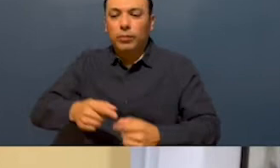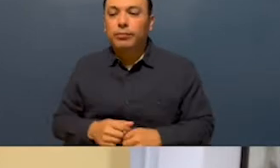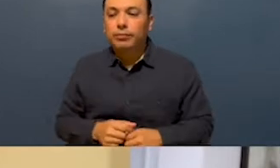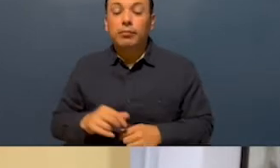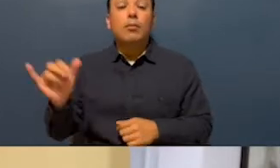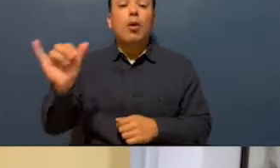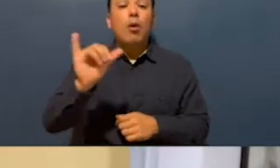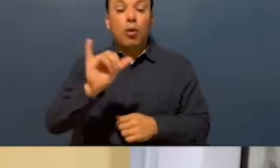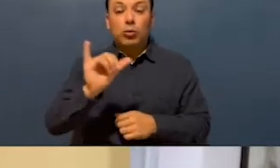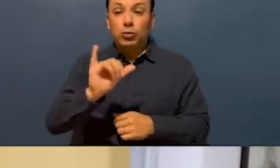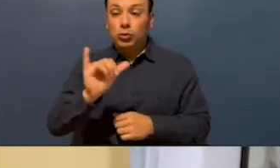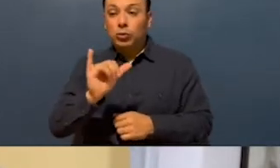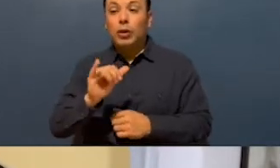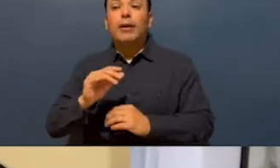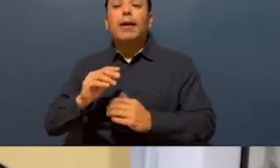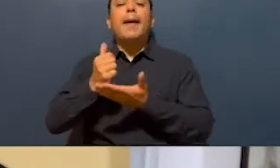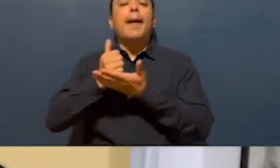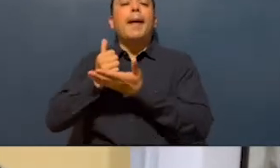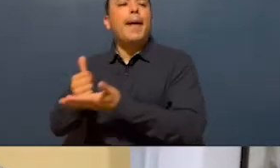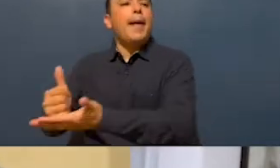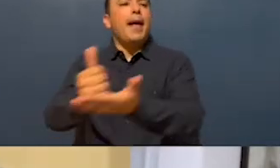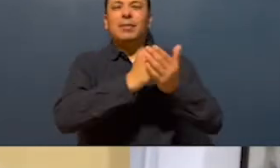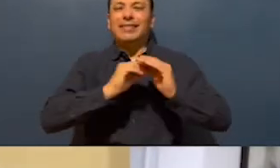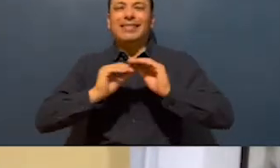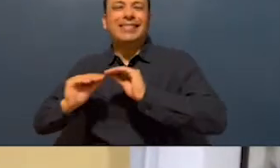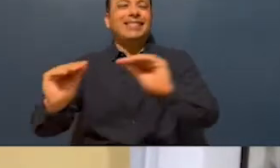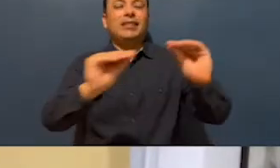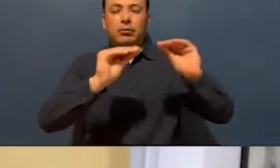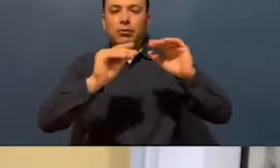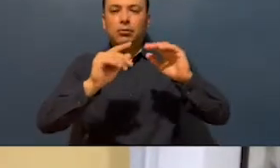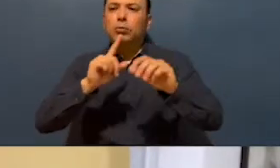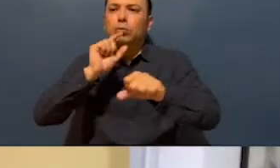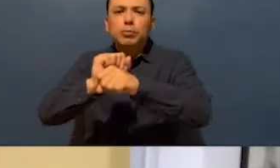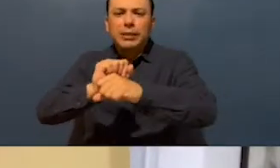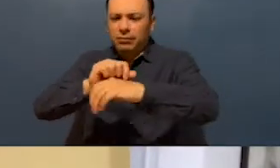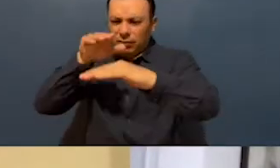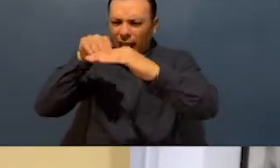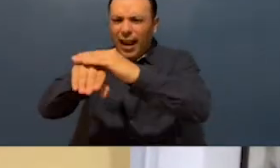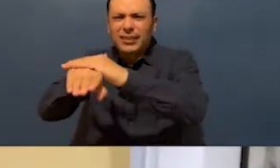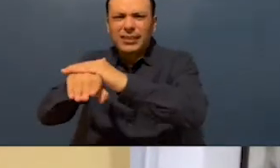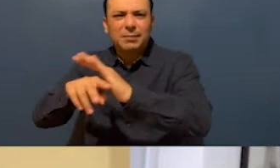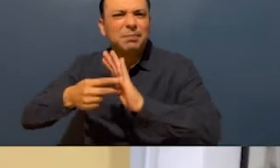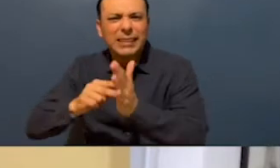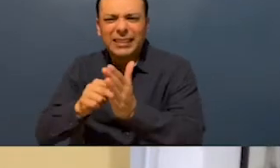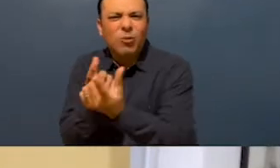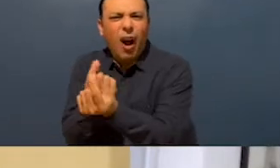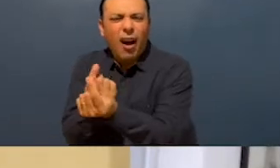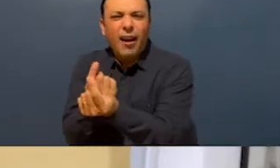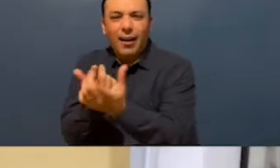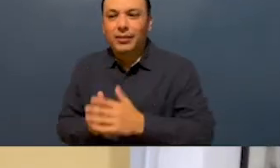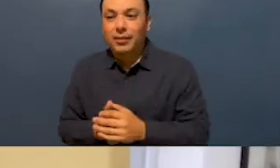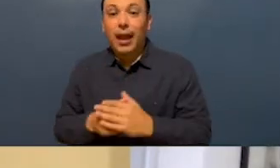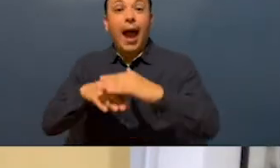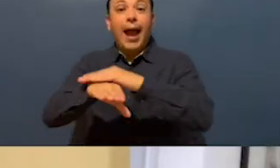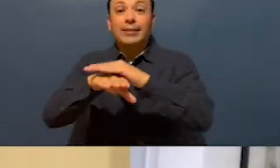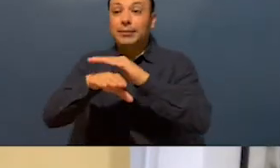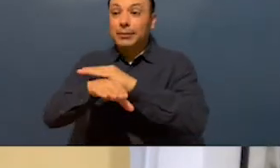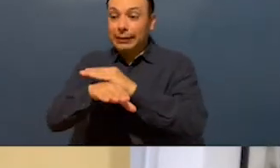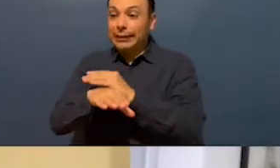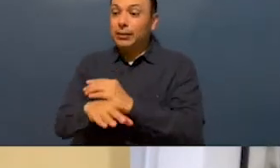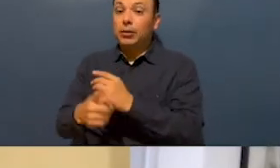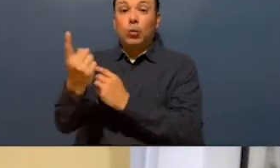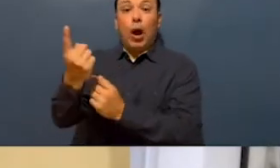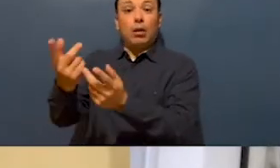of what accessibility is and how that can be implemented in all kinds of aspects even in dance